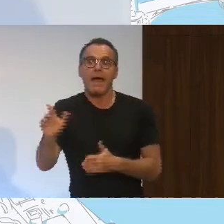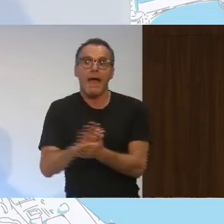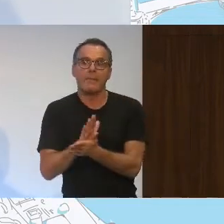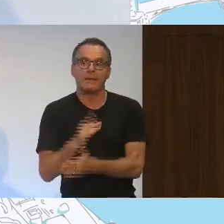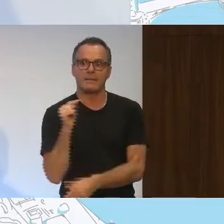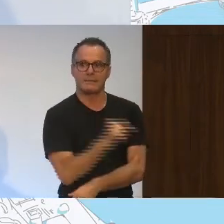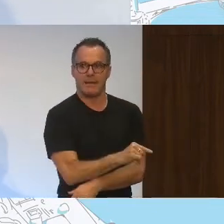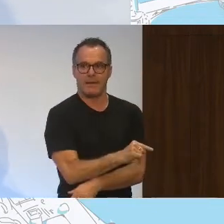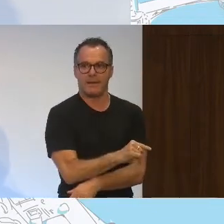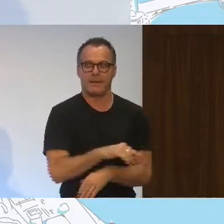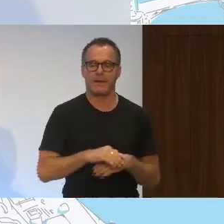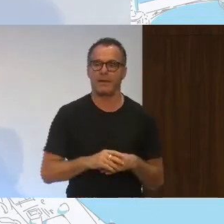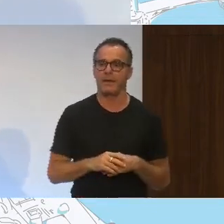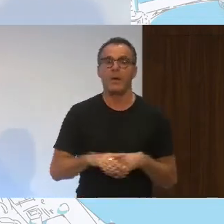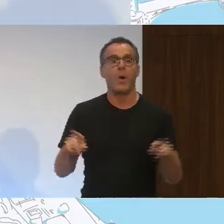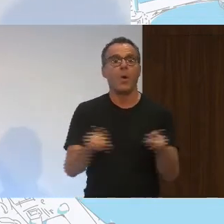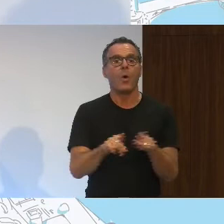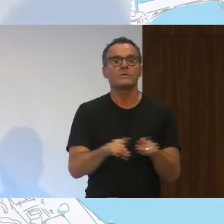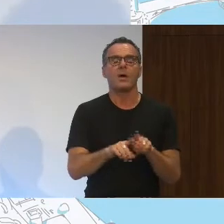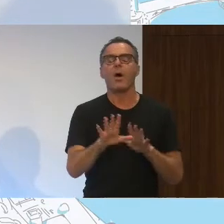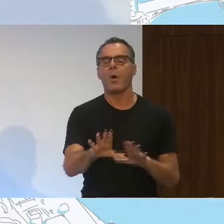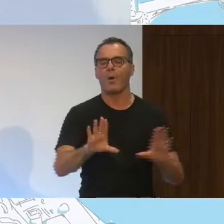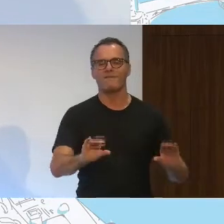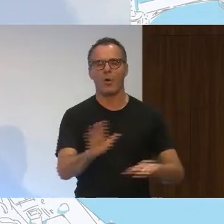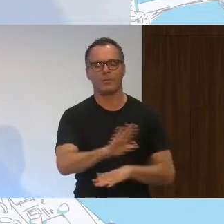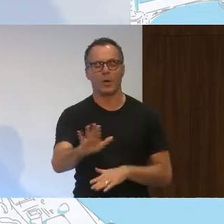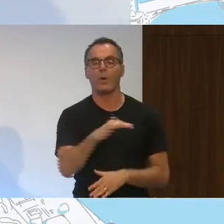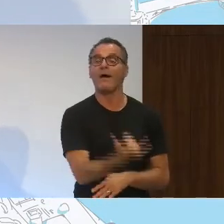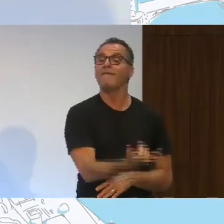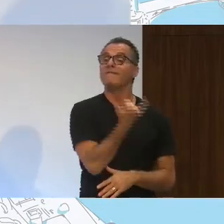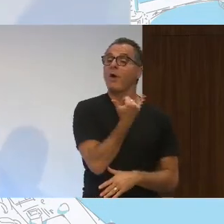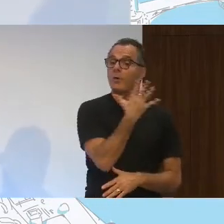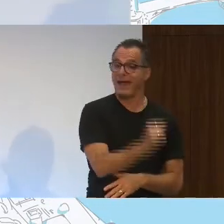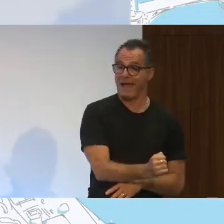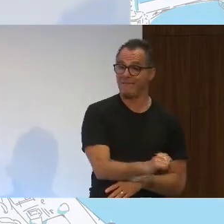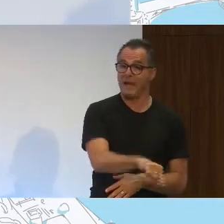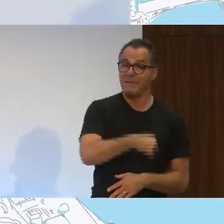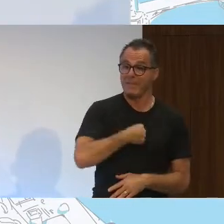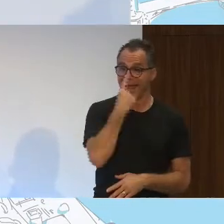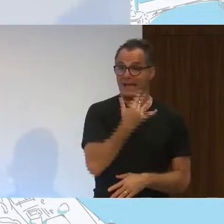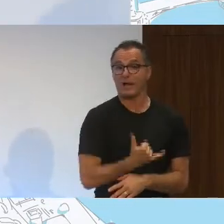And the other thing is that we've got a phone in there. So what I do is I phone down to security and tell them I'm starting to use the room